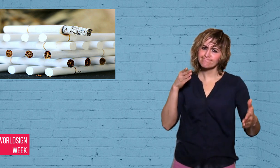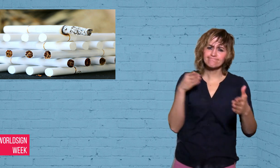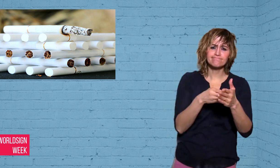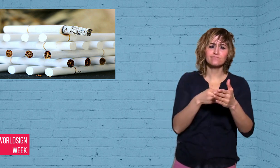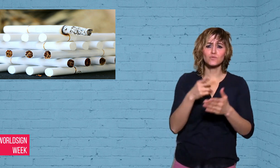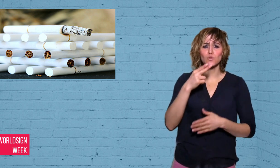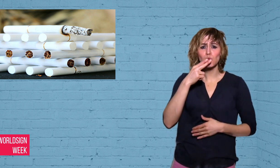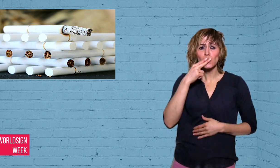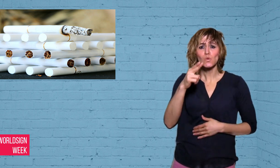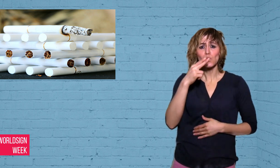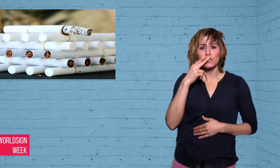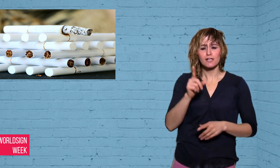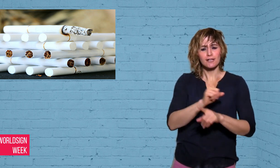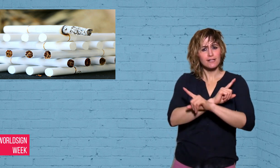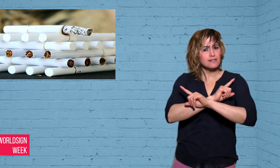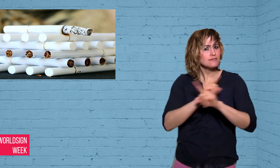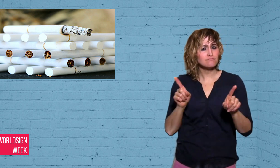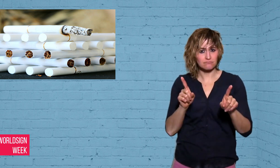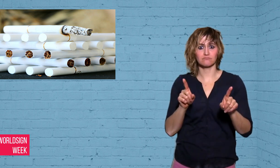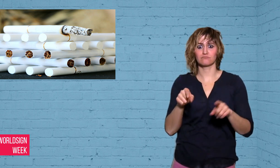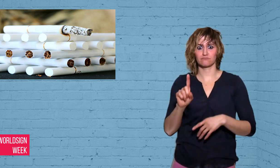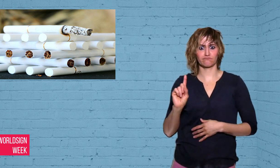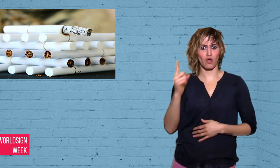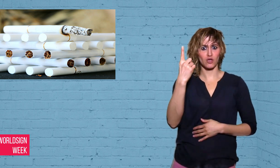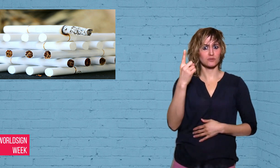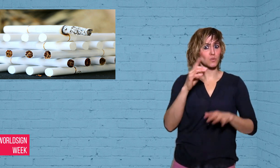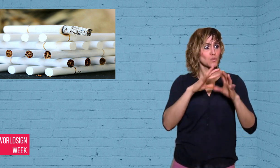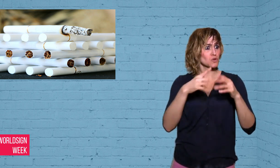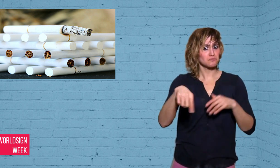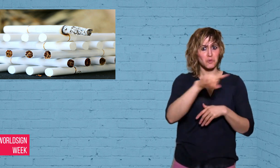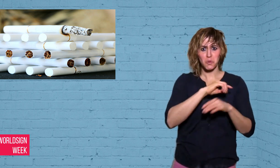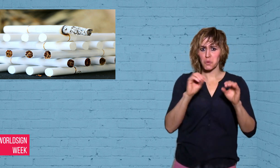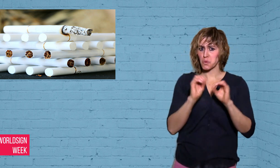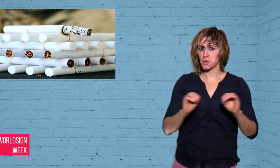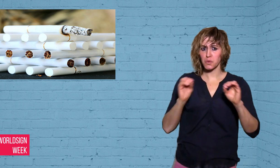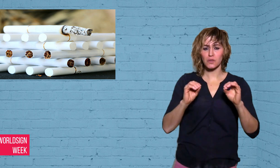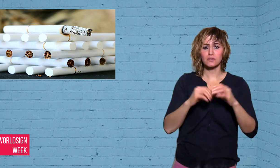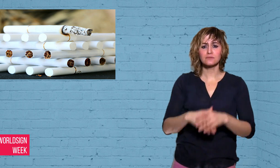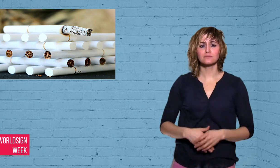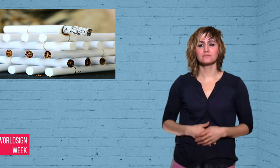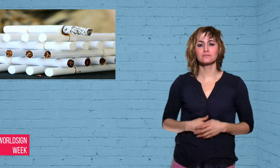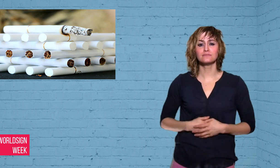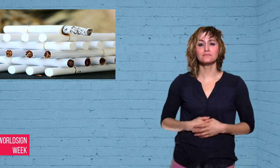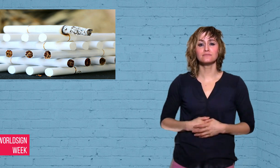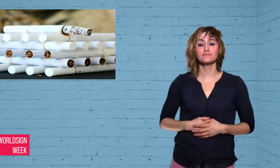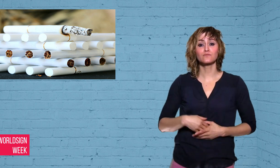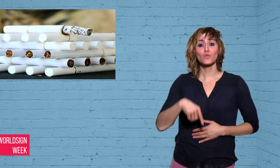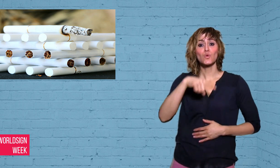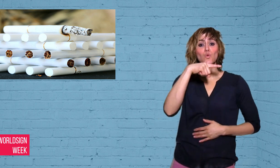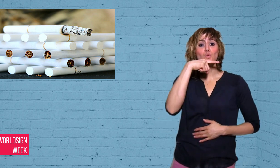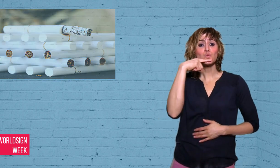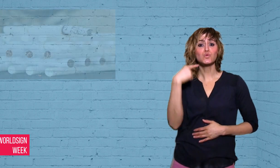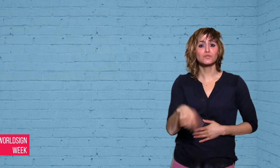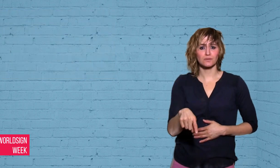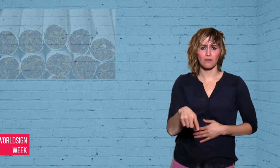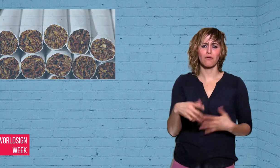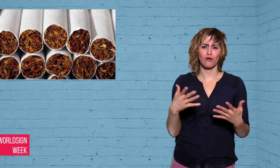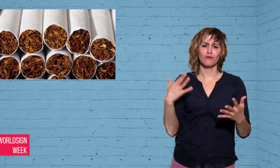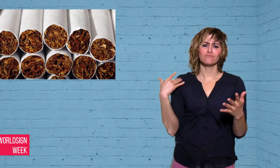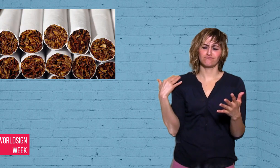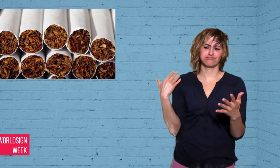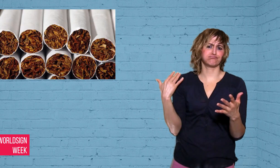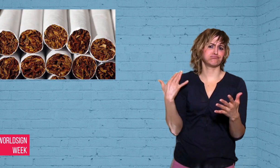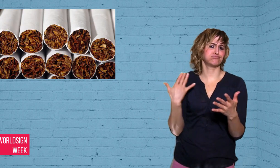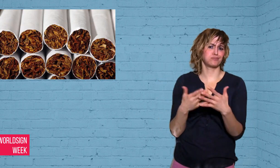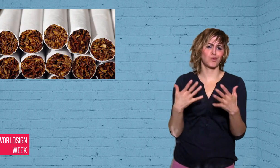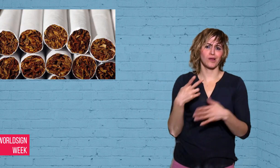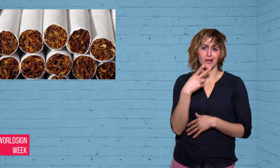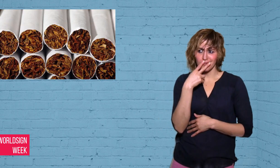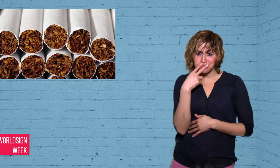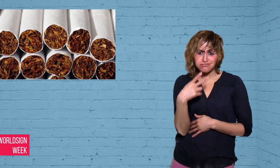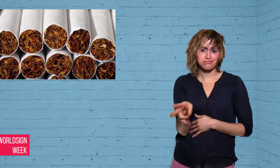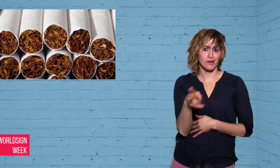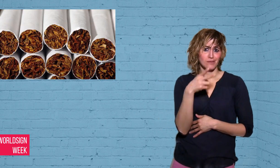country to implement such an extreme anti-tobacco measure.